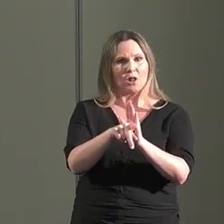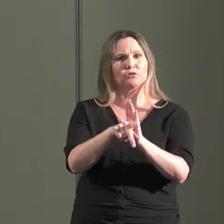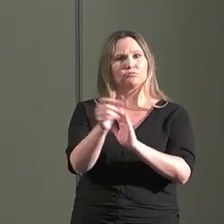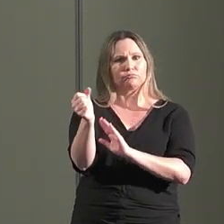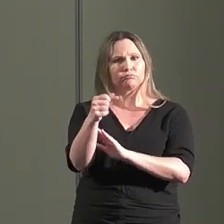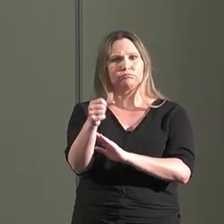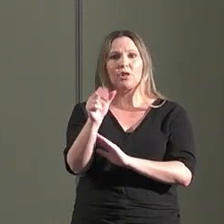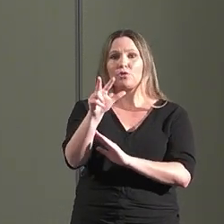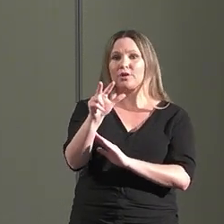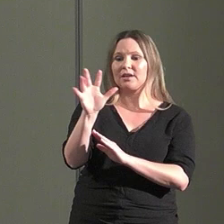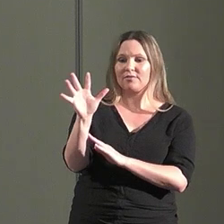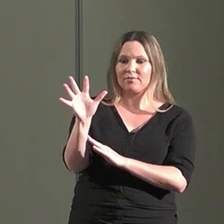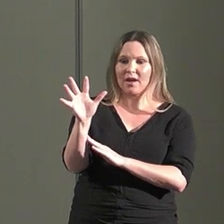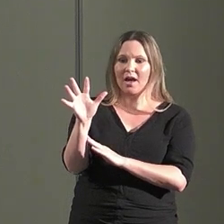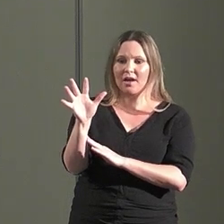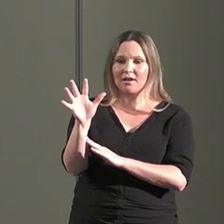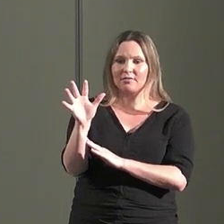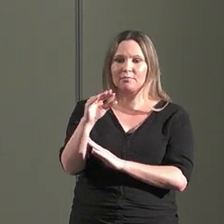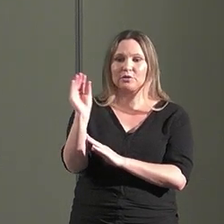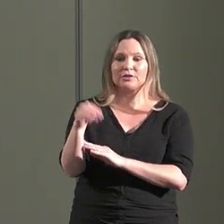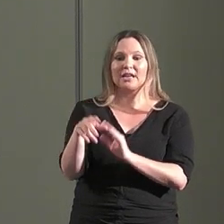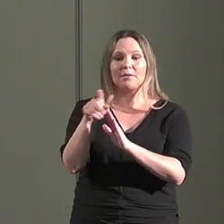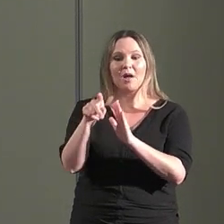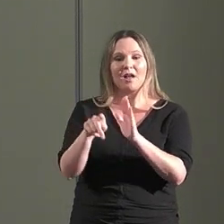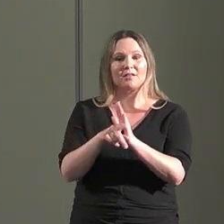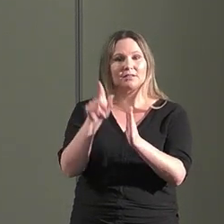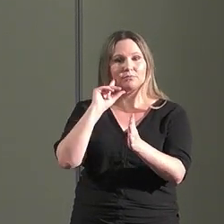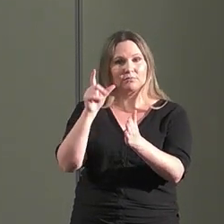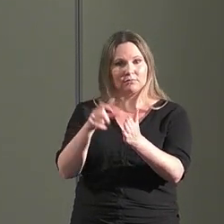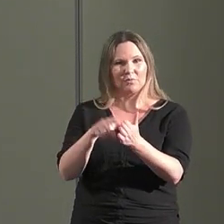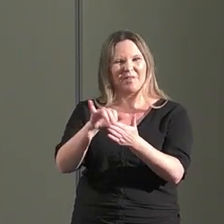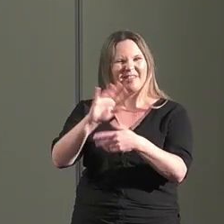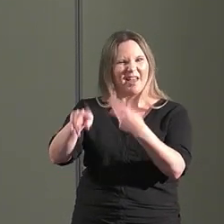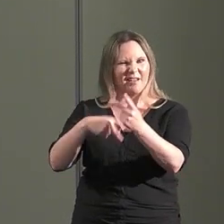35% of the policies that we found were that type.